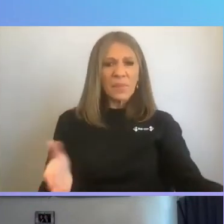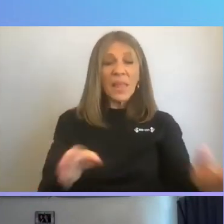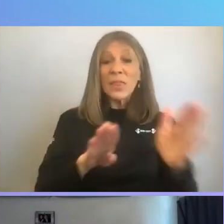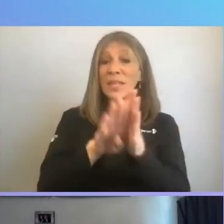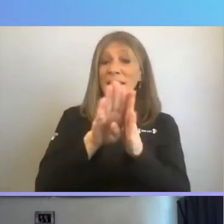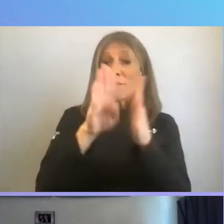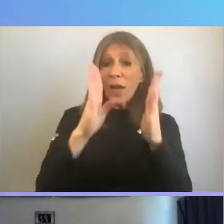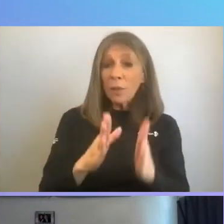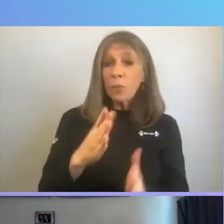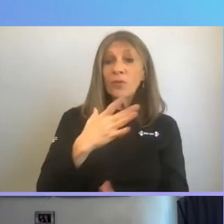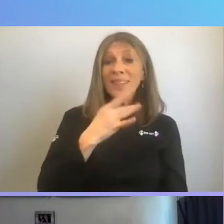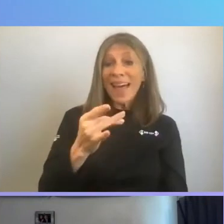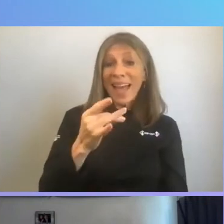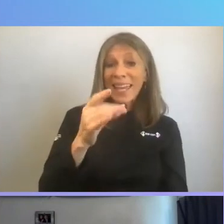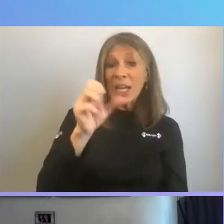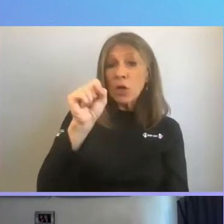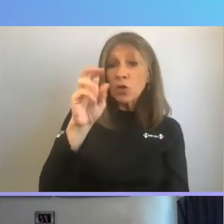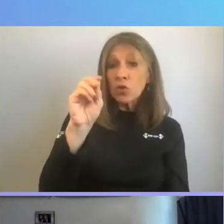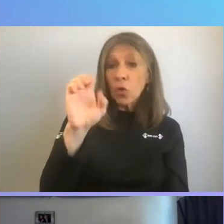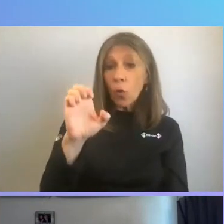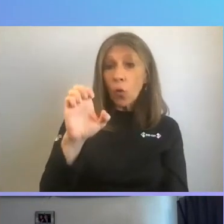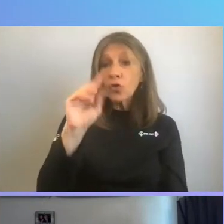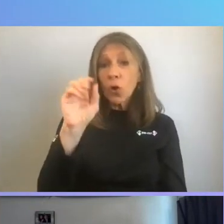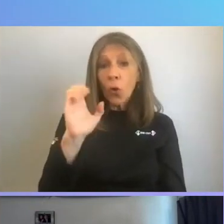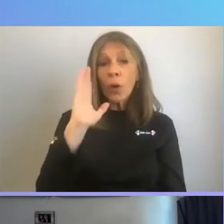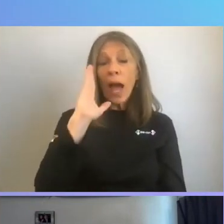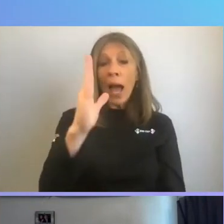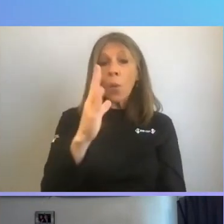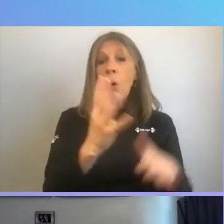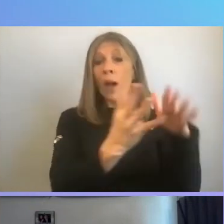so I'm going to copy and paste the score source code from the